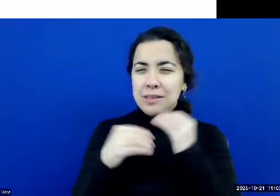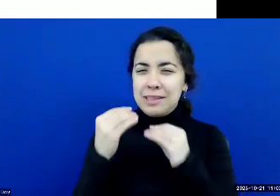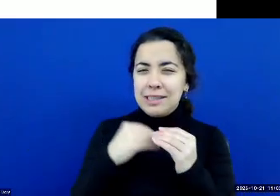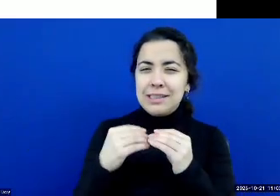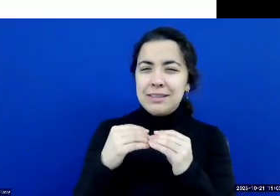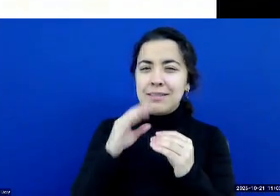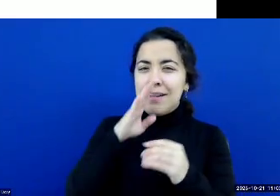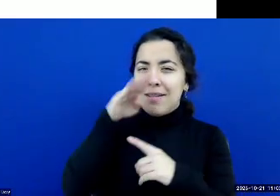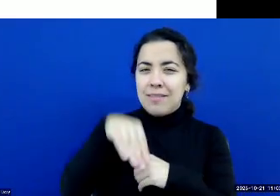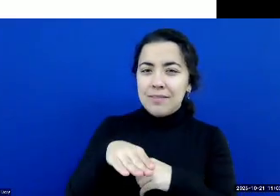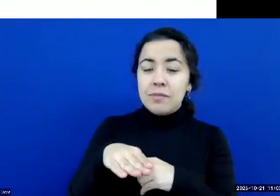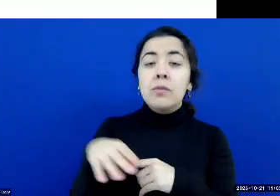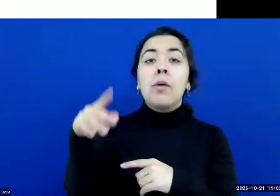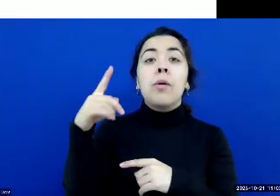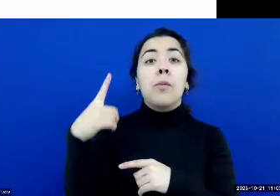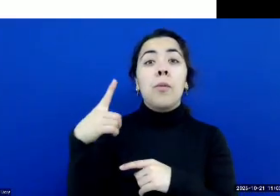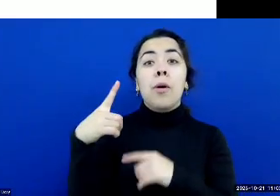Kathleen DeForest: The answer is one bite at a time.